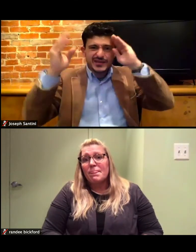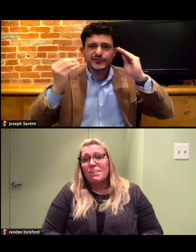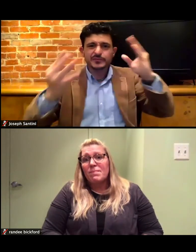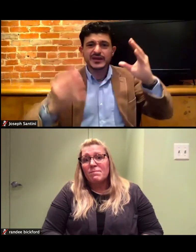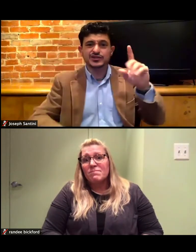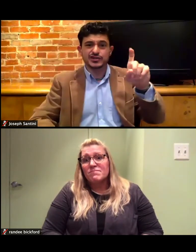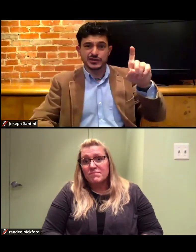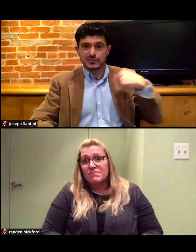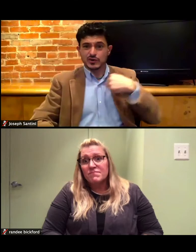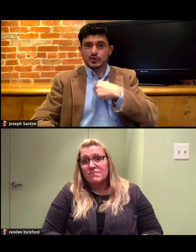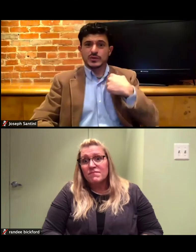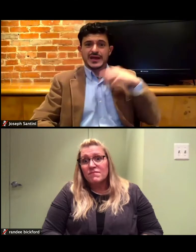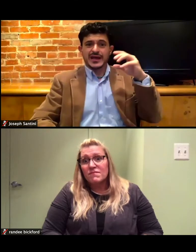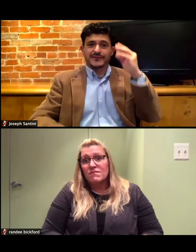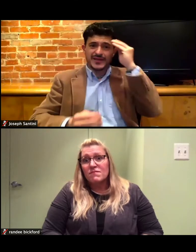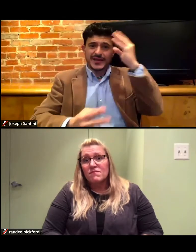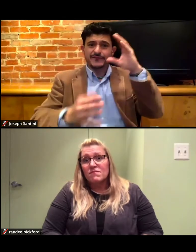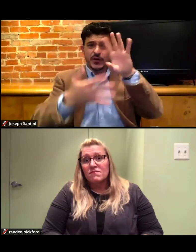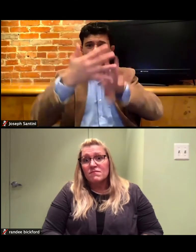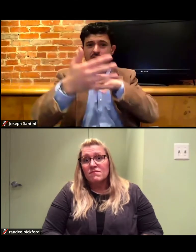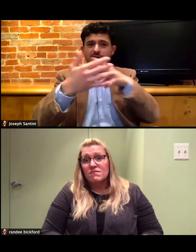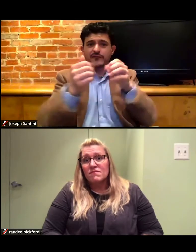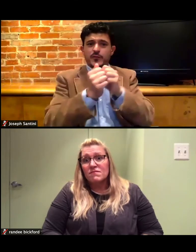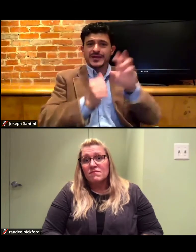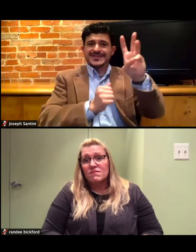One question that was asked, so this is great information.